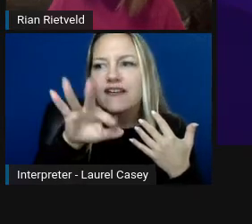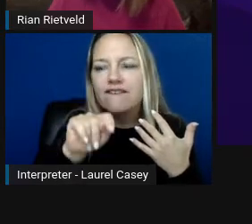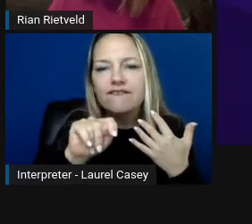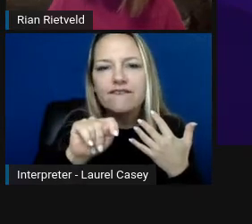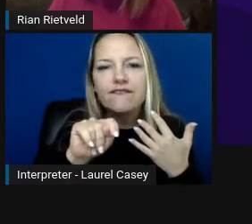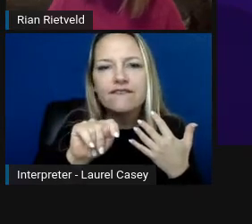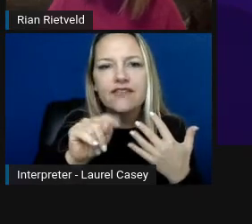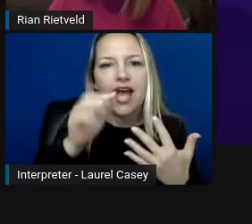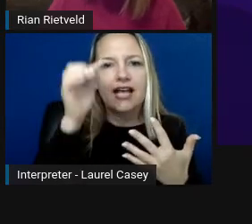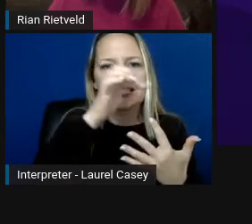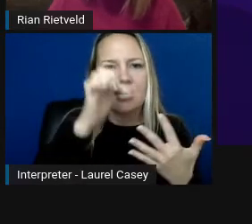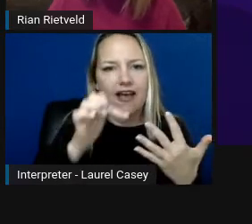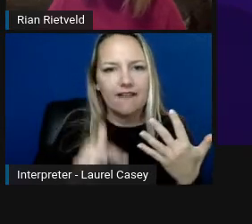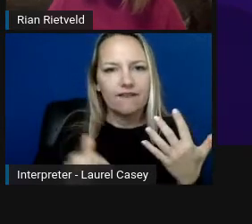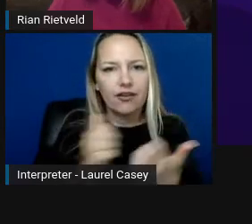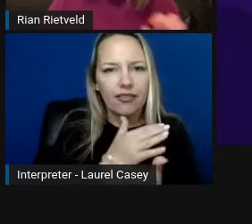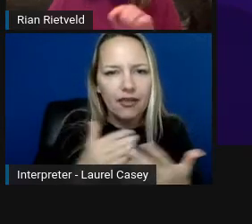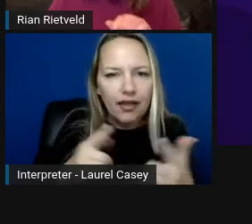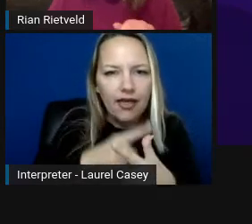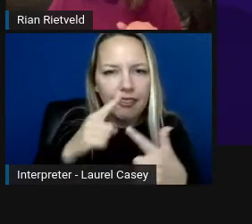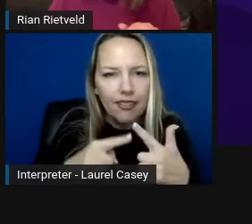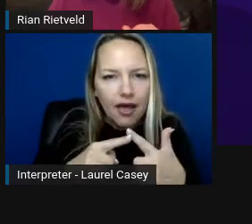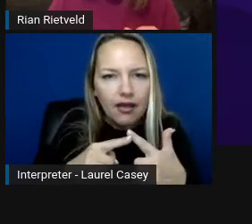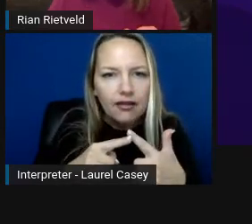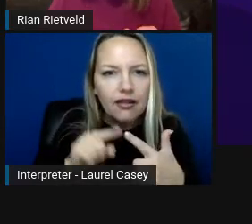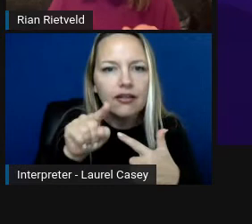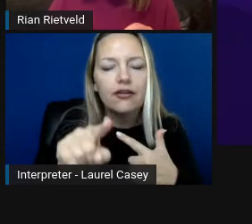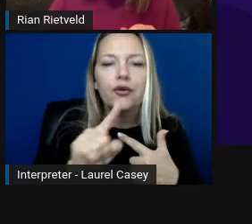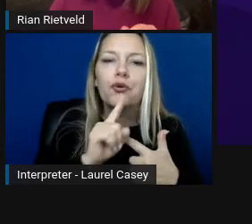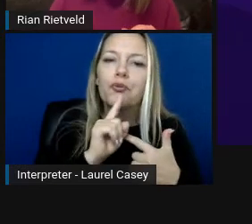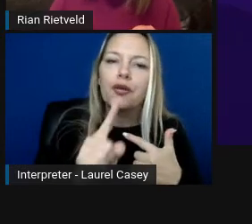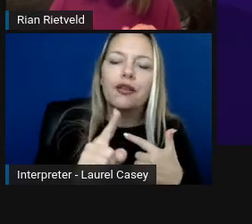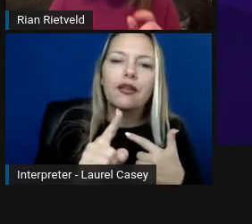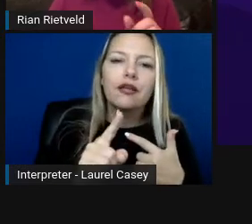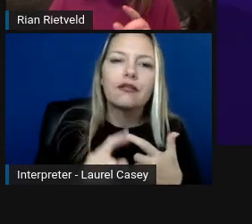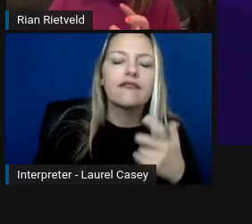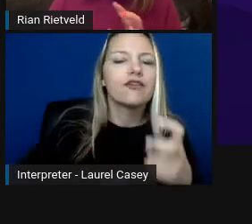and with command I-- this is really a very difficult interface,